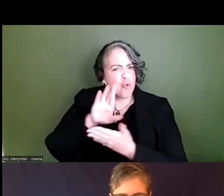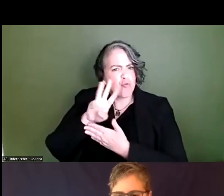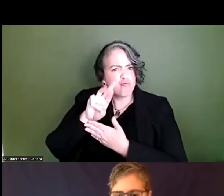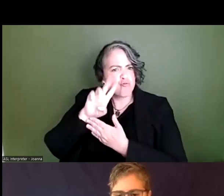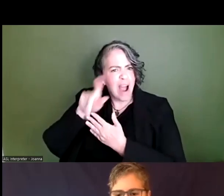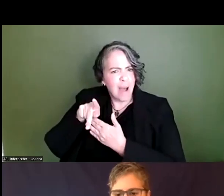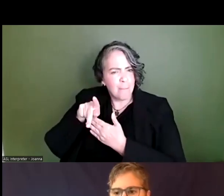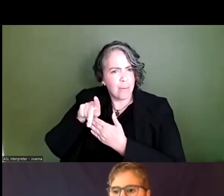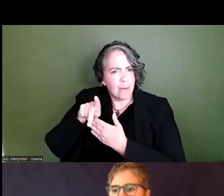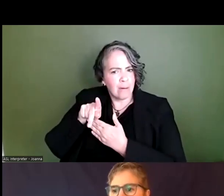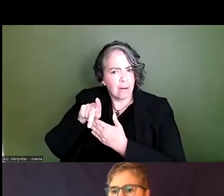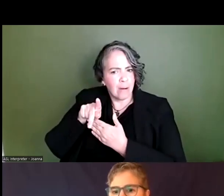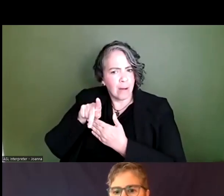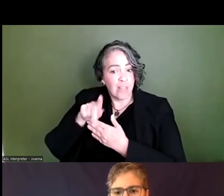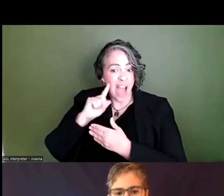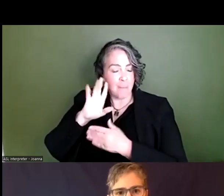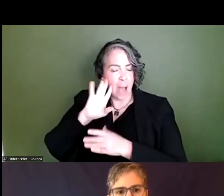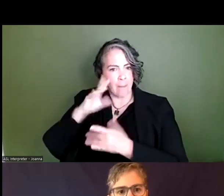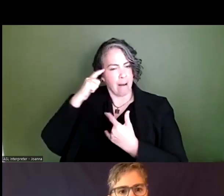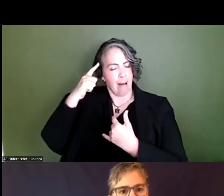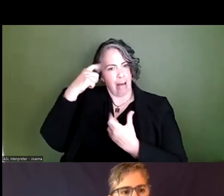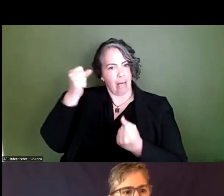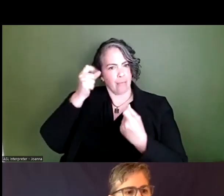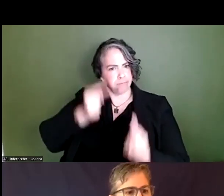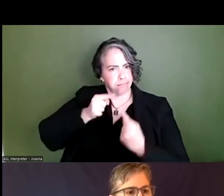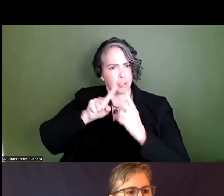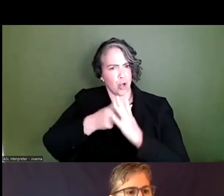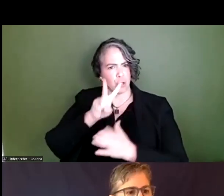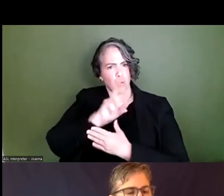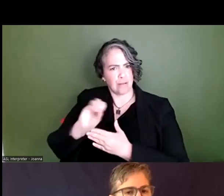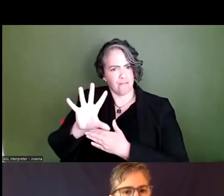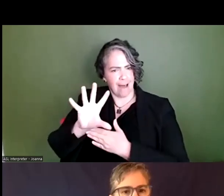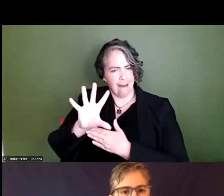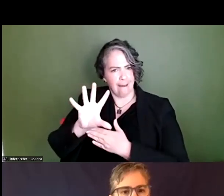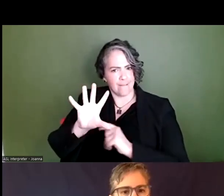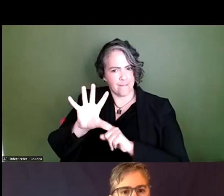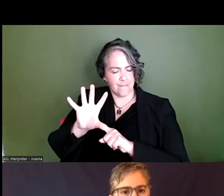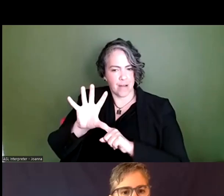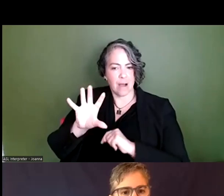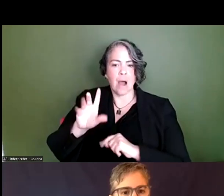one ever talked about wellness. It was always, you know, viewed through the lens of illness.